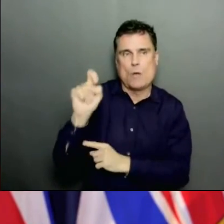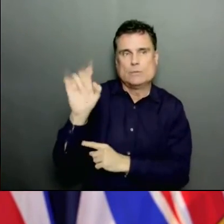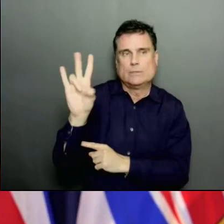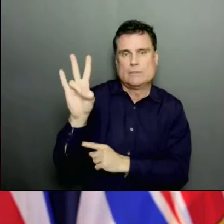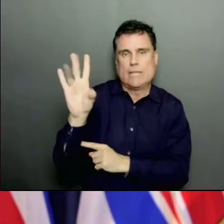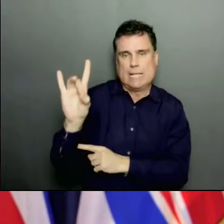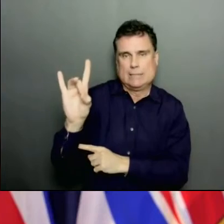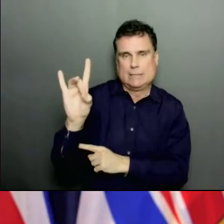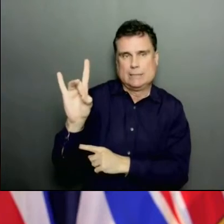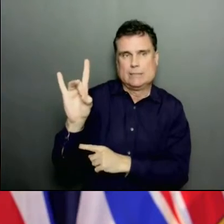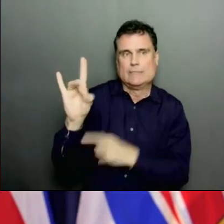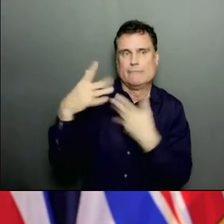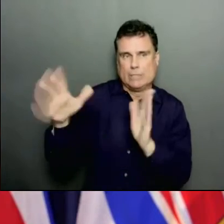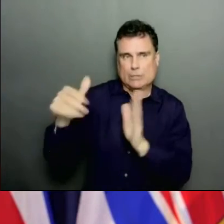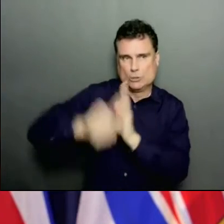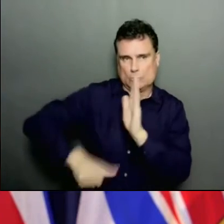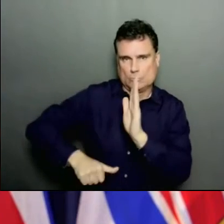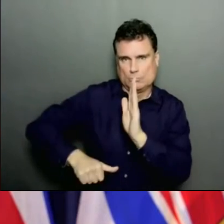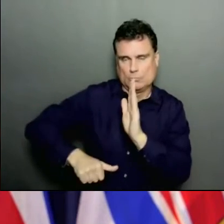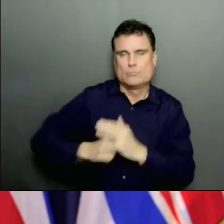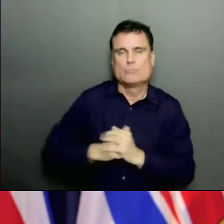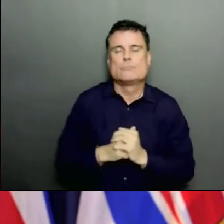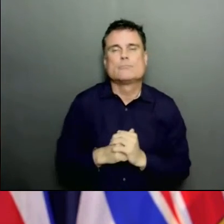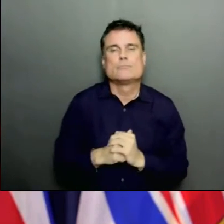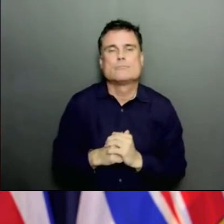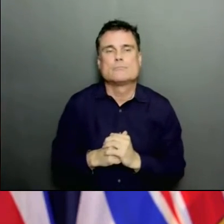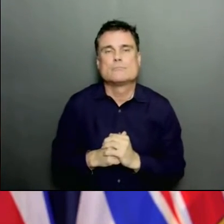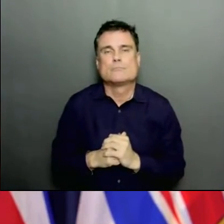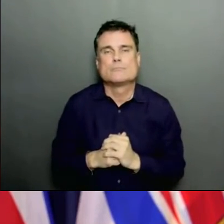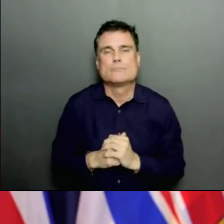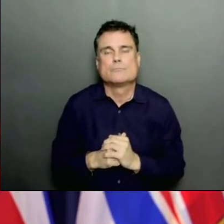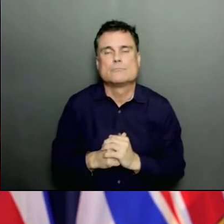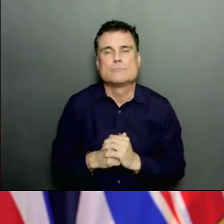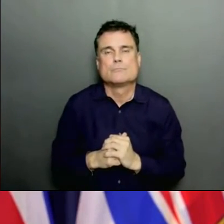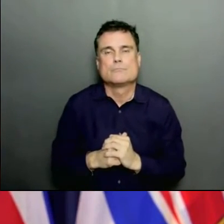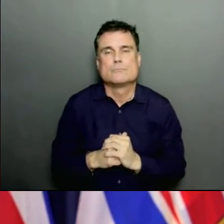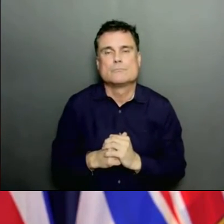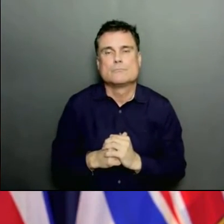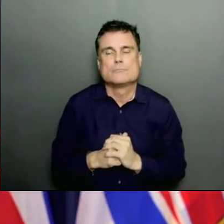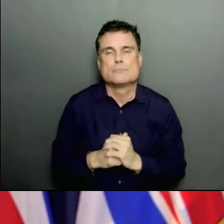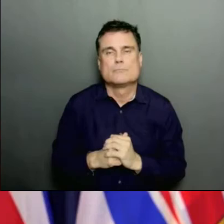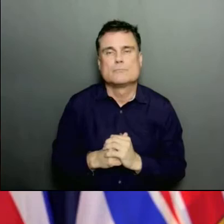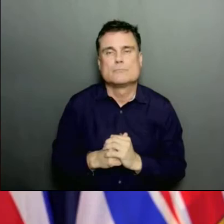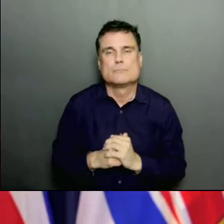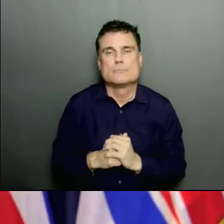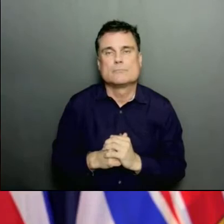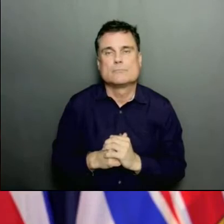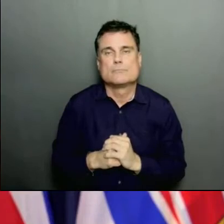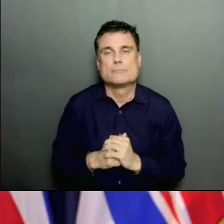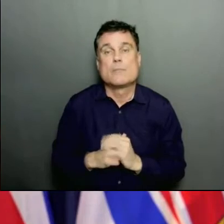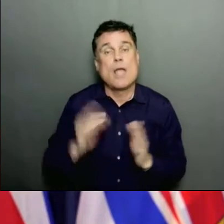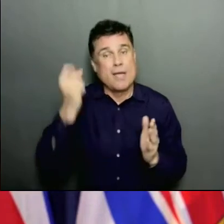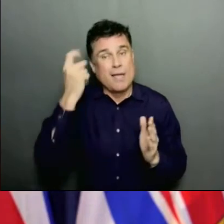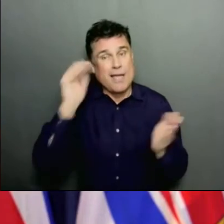This week we're reporting we've completed 6,704 surgeries and it's anticipated that data verification will lead